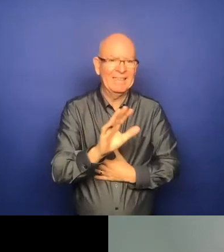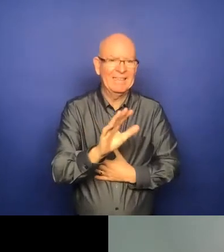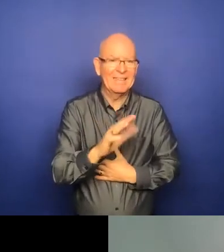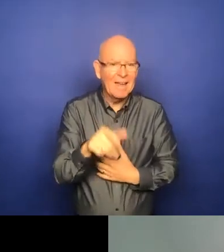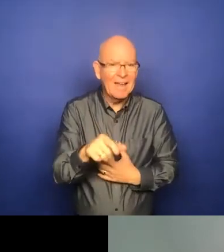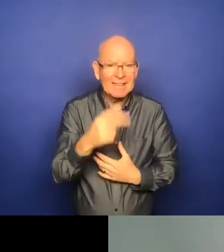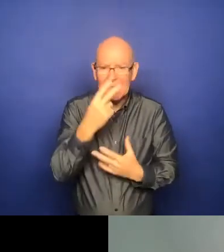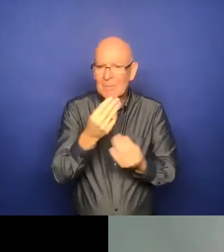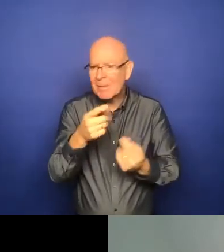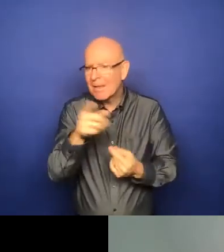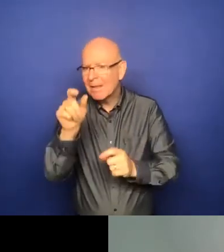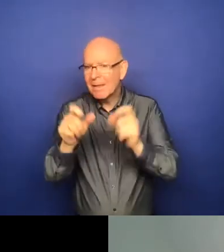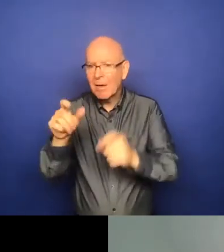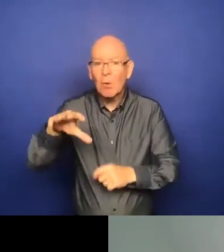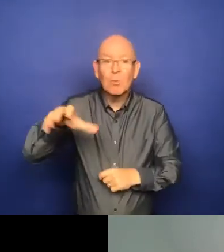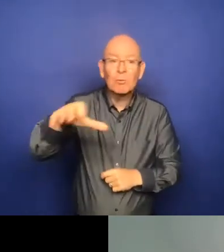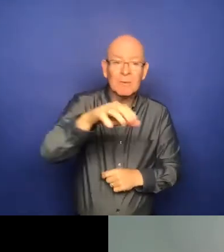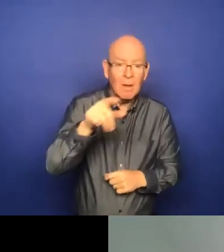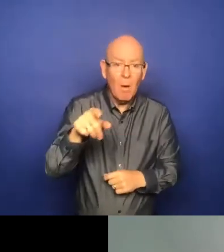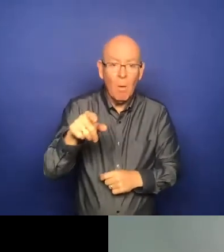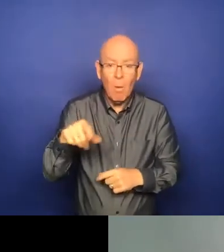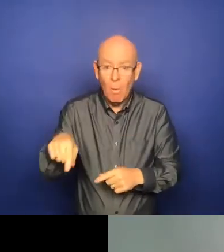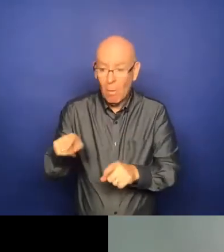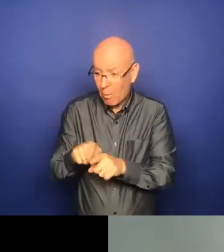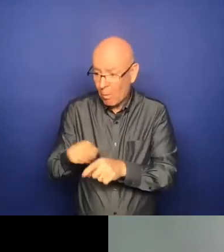any reports of problems with doing so.